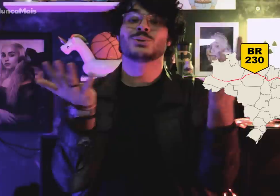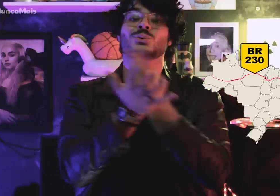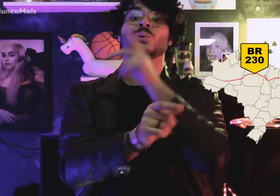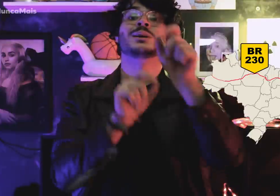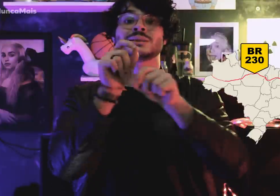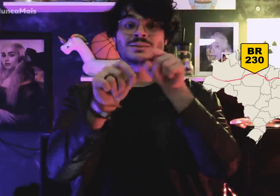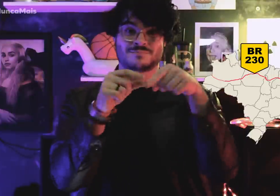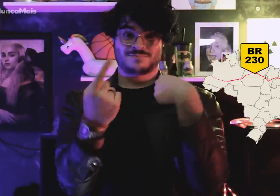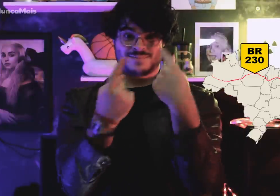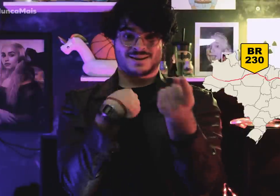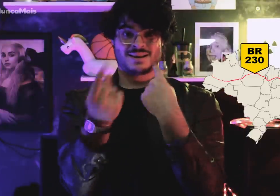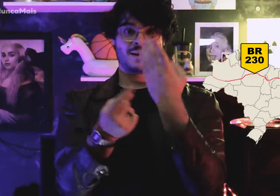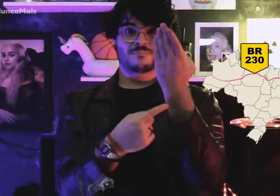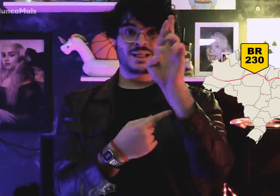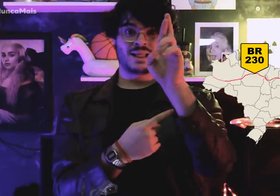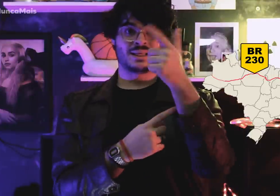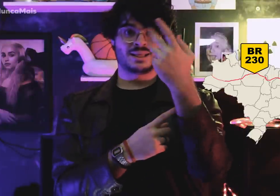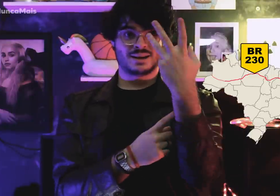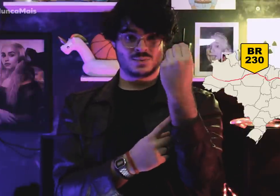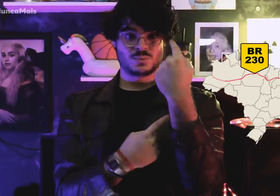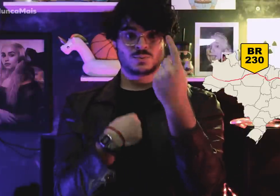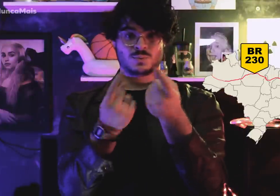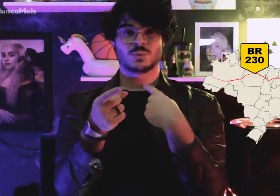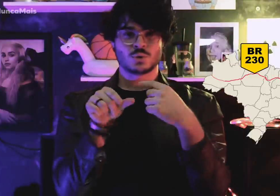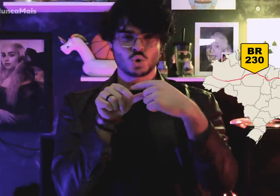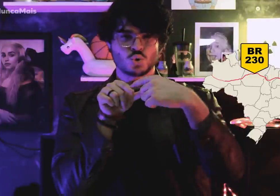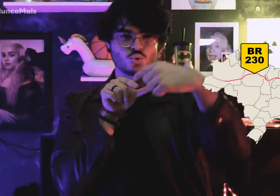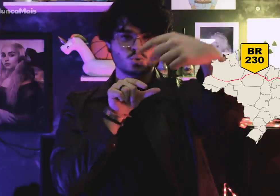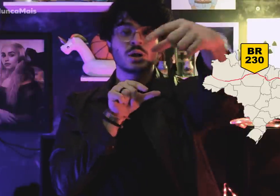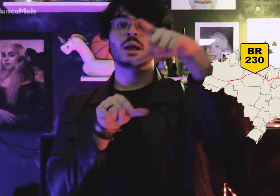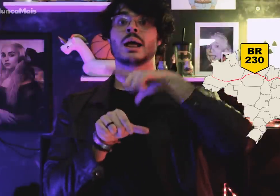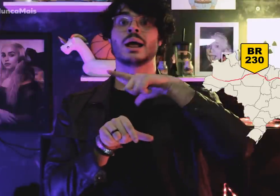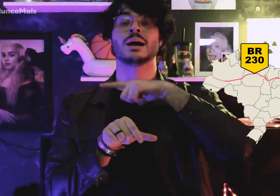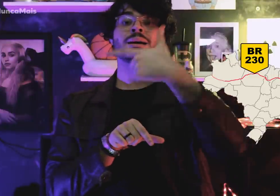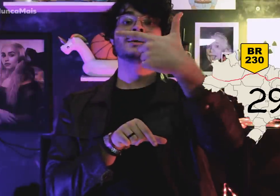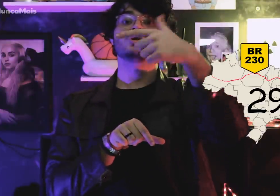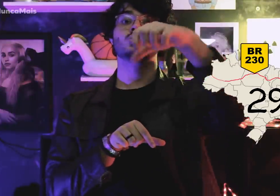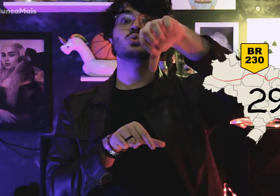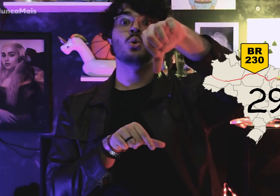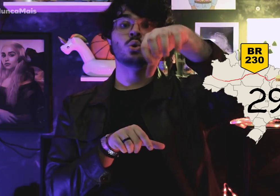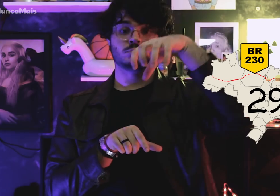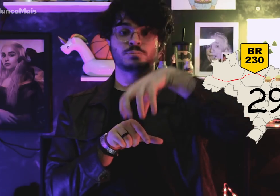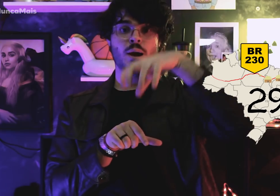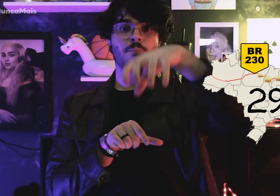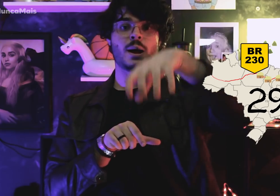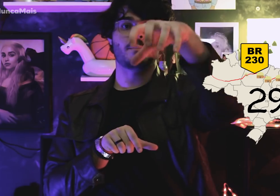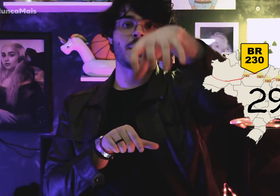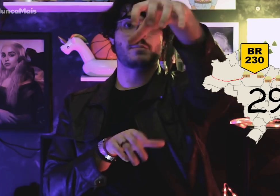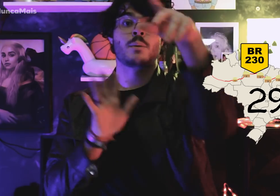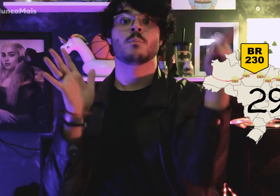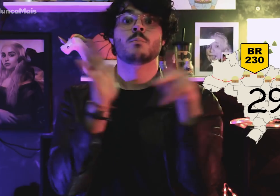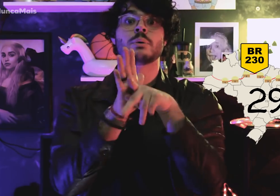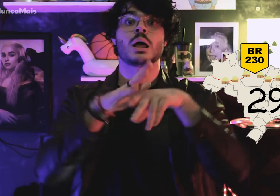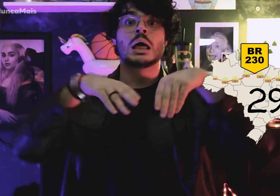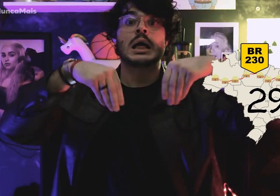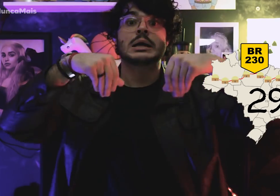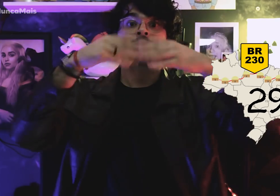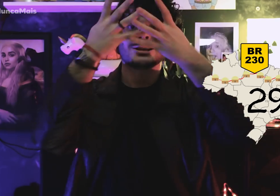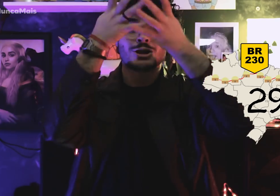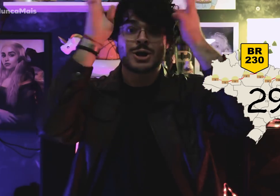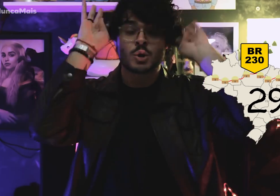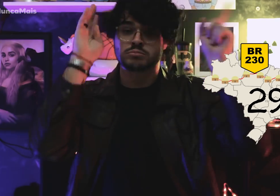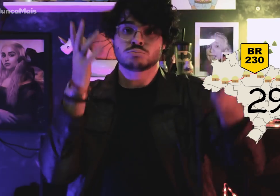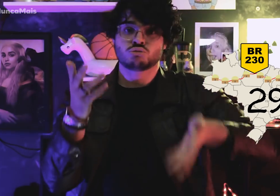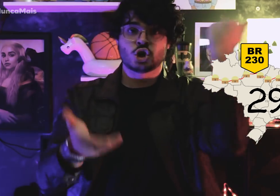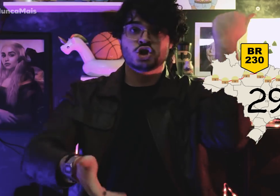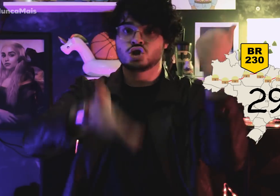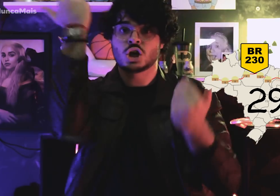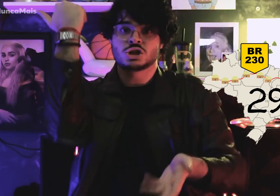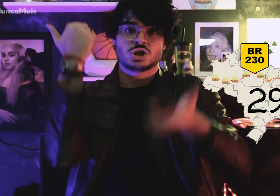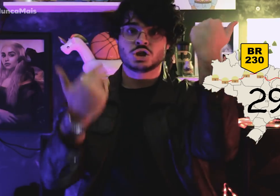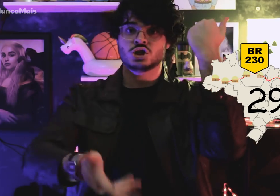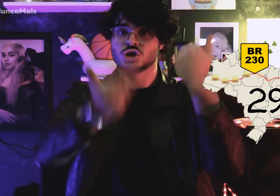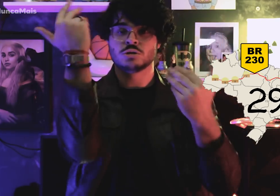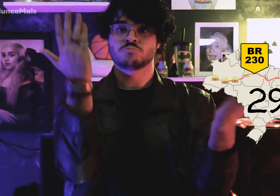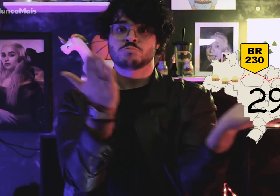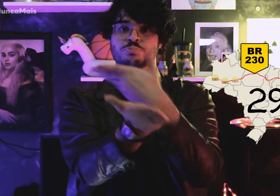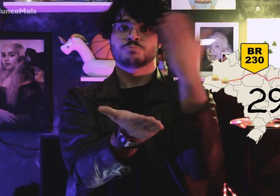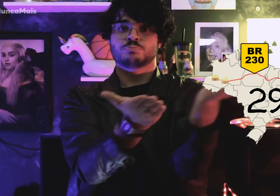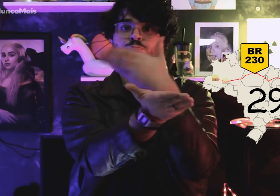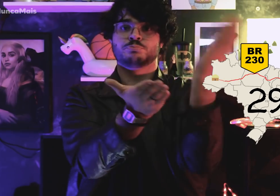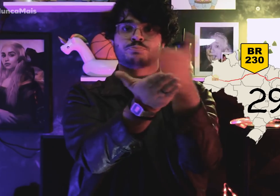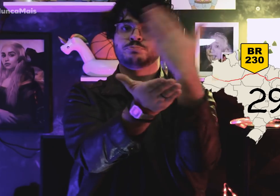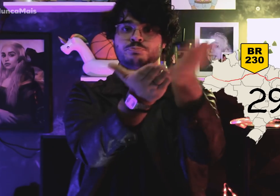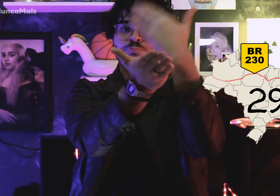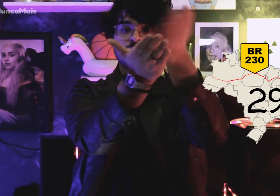This highway cut through 29 lands that have been removed.